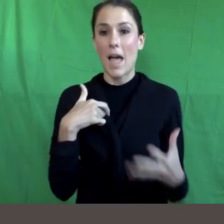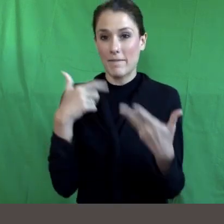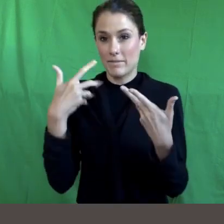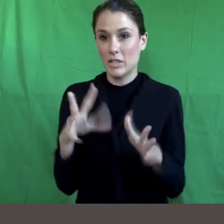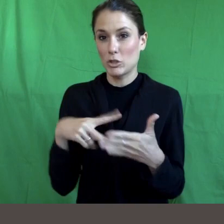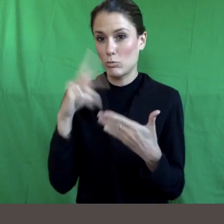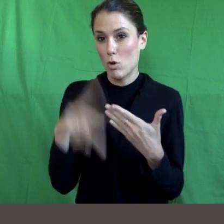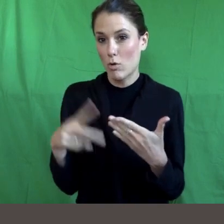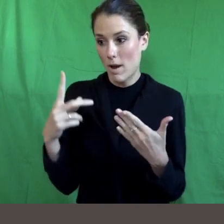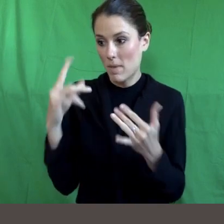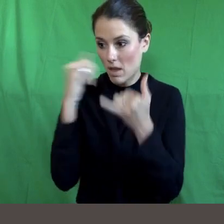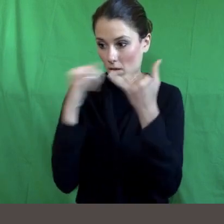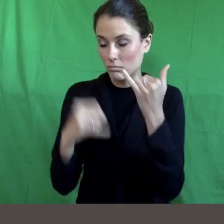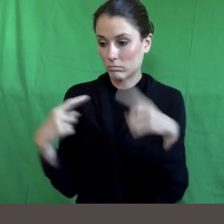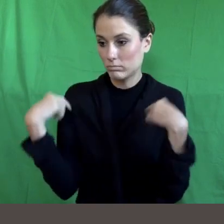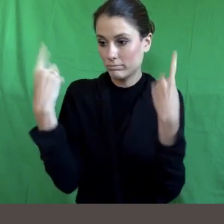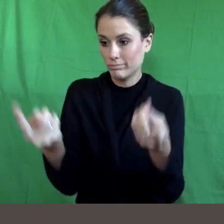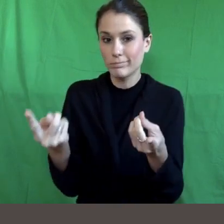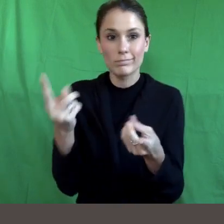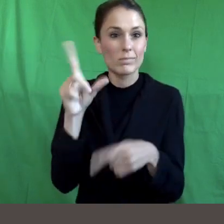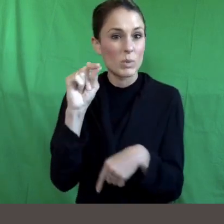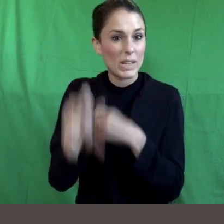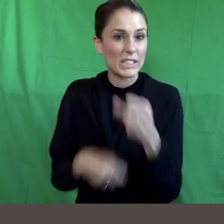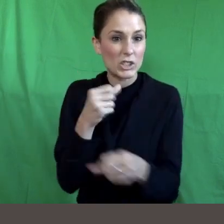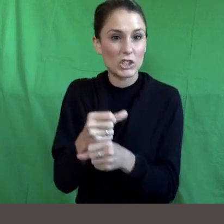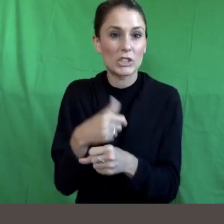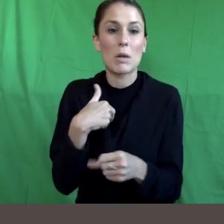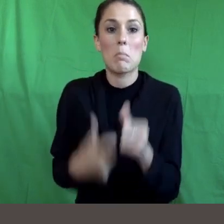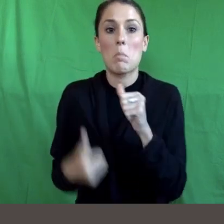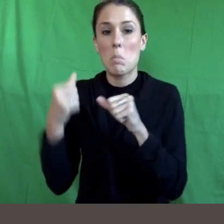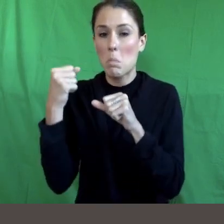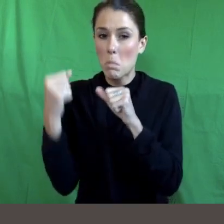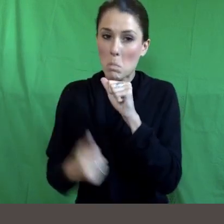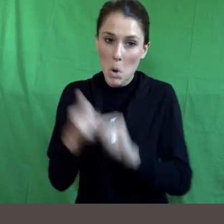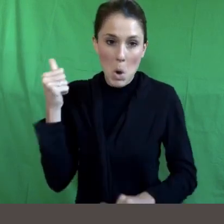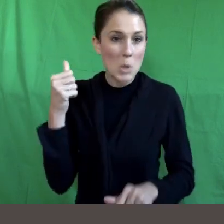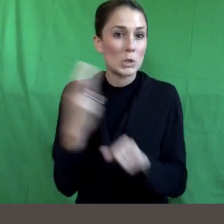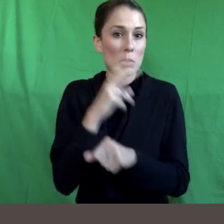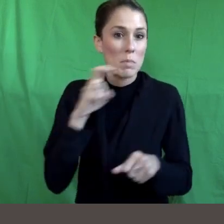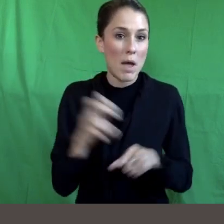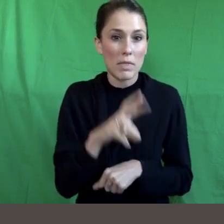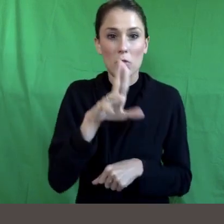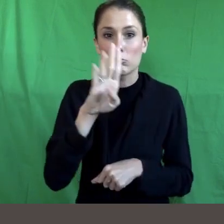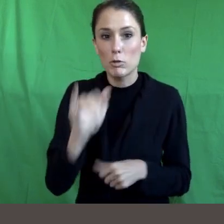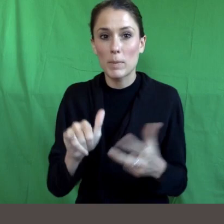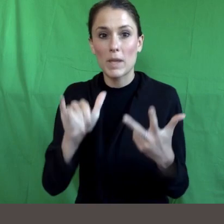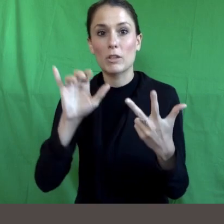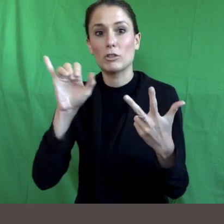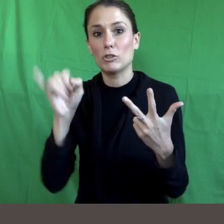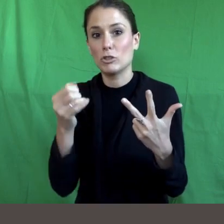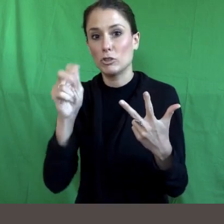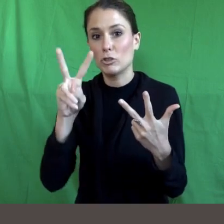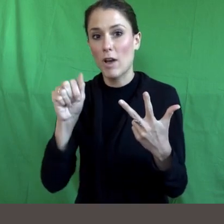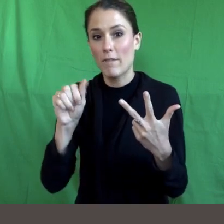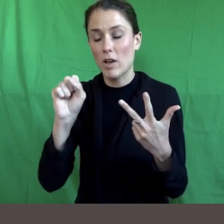I've been programming for over 20 years. I primarily use Python, Ruby and JavaScript nowadays, but I've written code in many